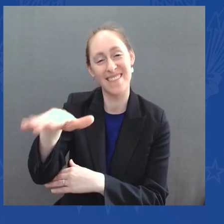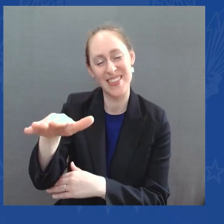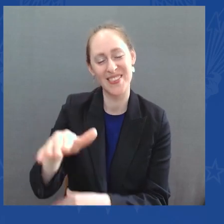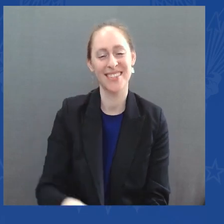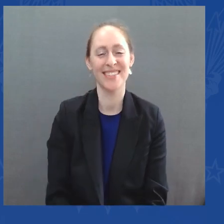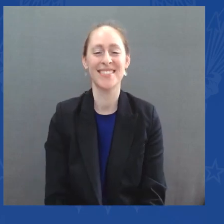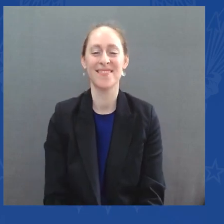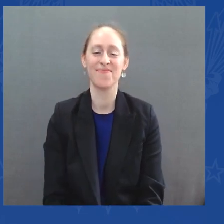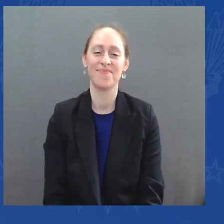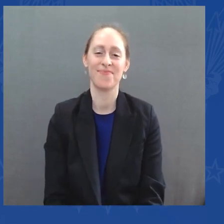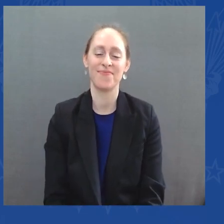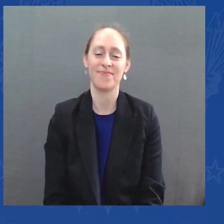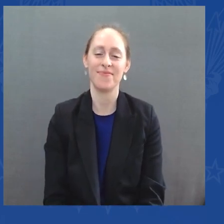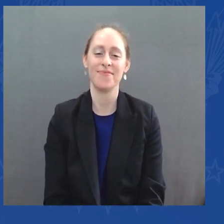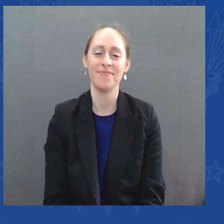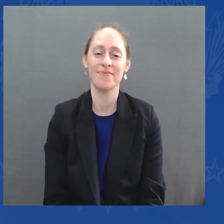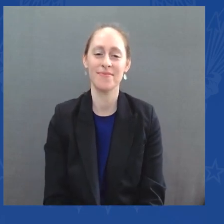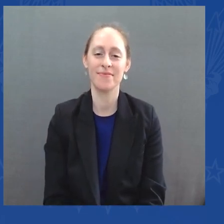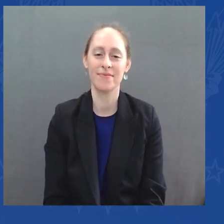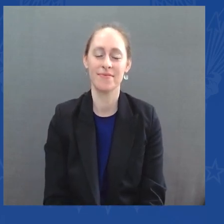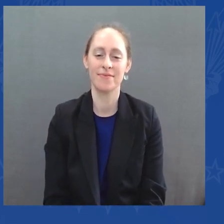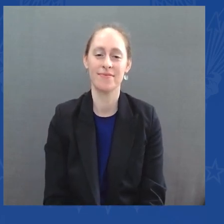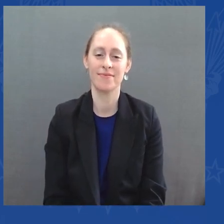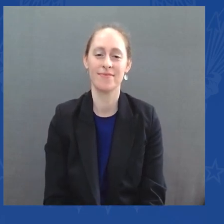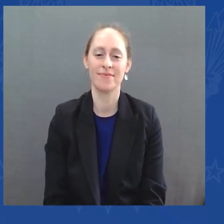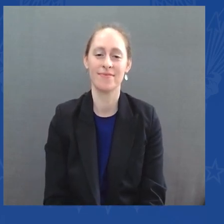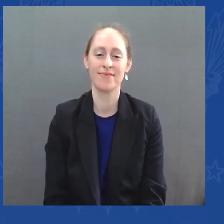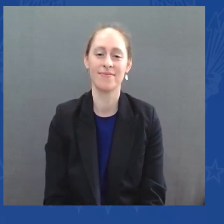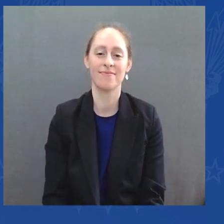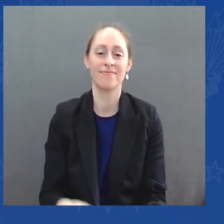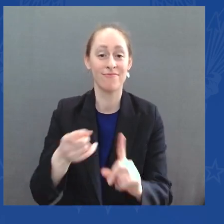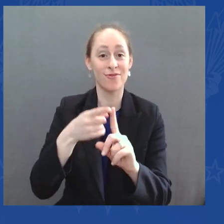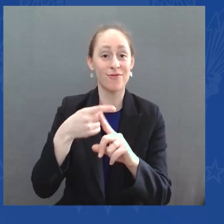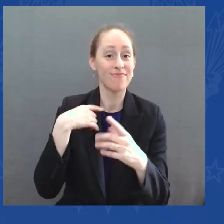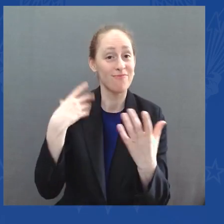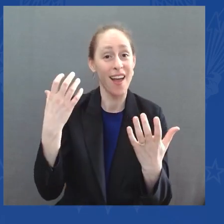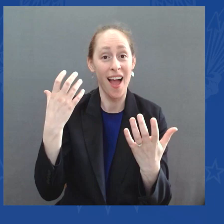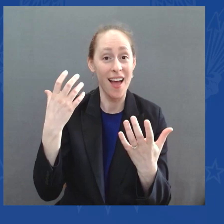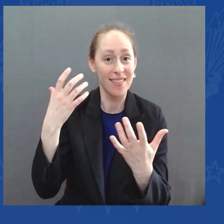First, I want to thank President Biden and Vice President Harris for hosting this event here at the White House,